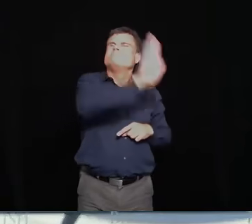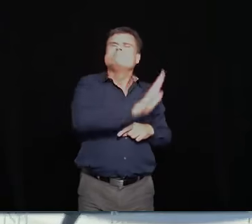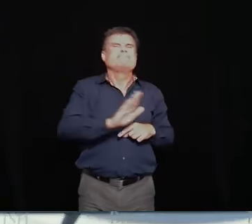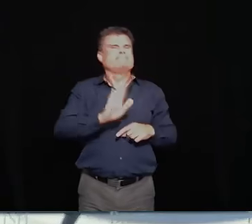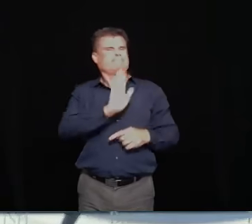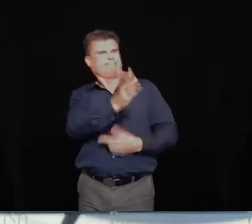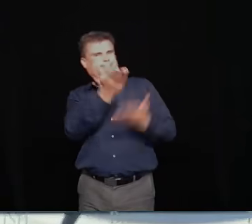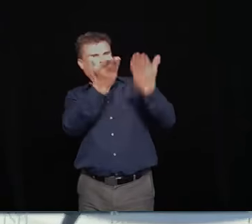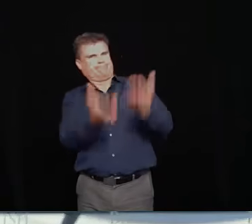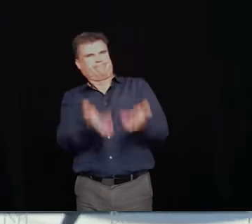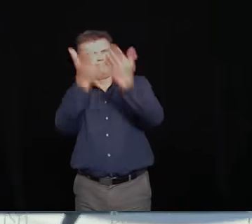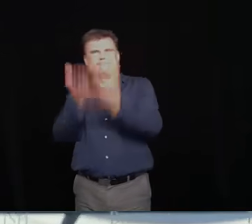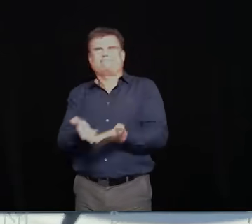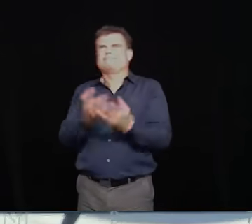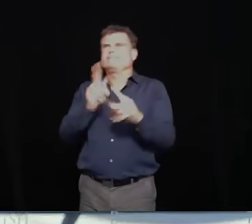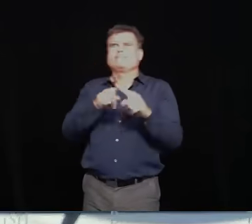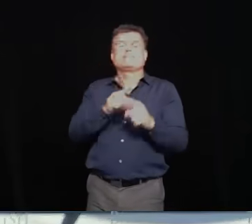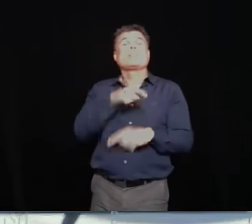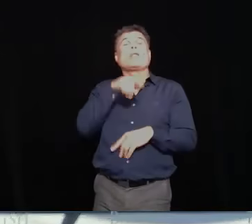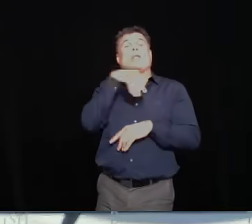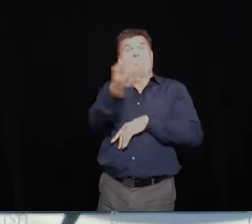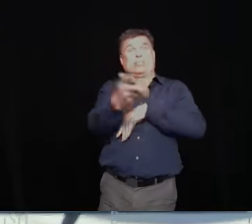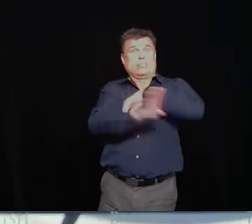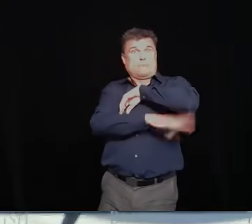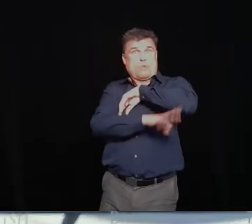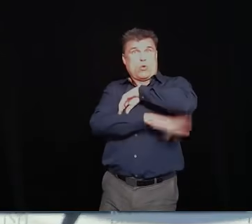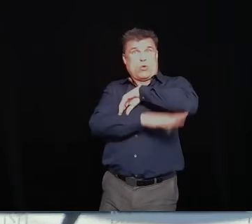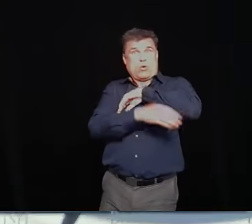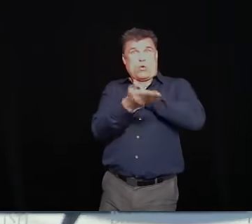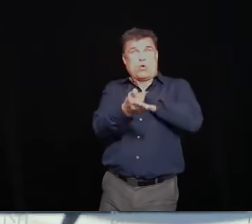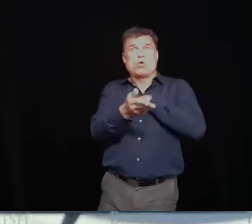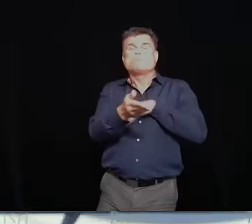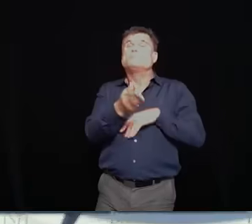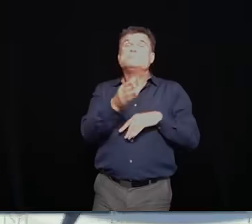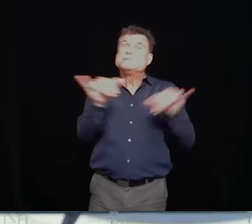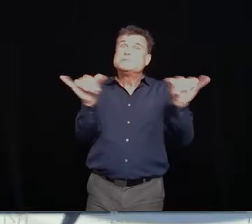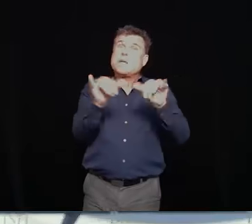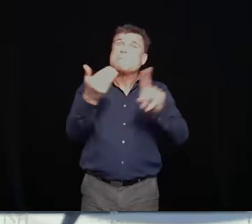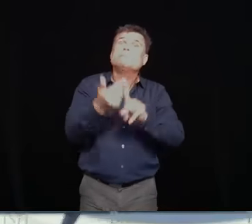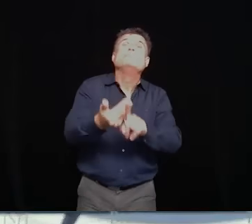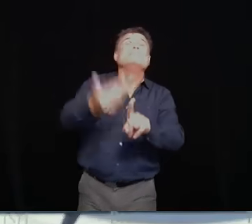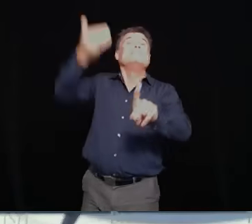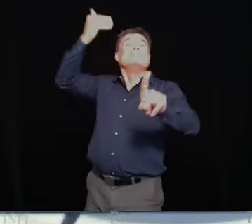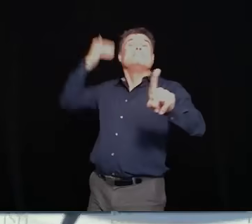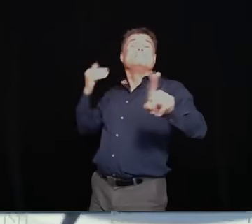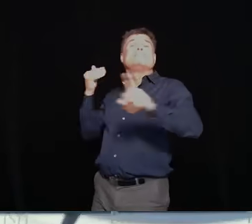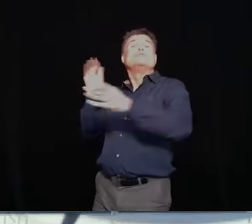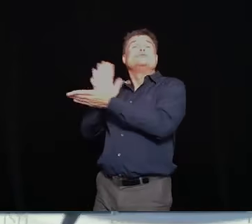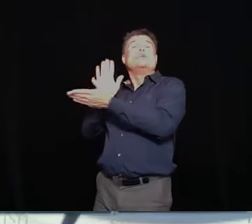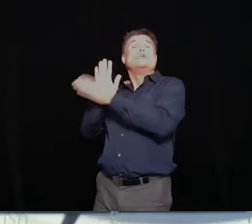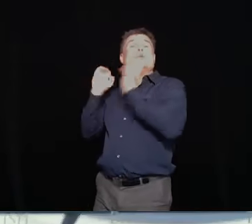and we make sure were announcing the start of new transmission chains. And that number remains very low so under 20%.